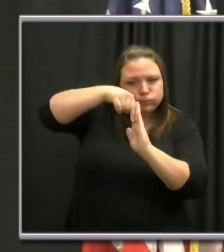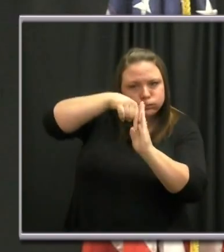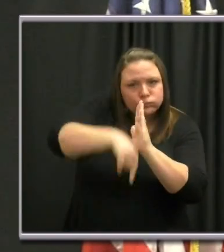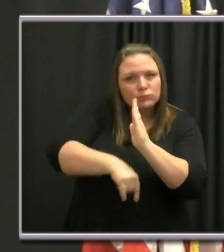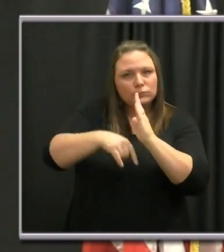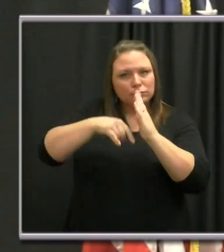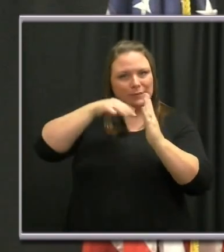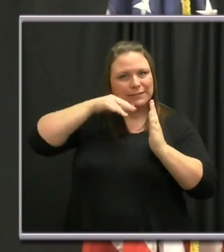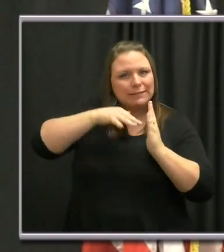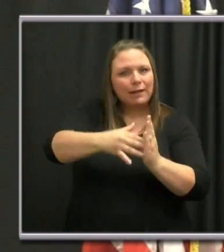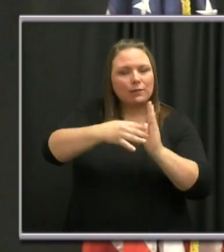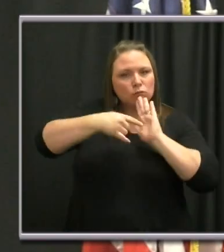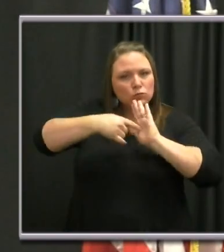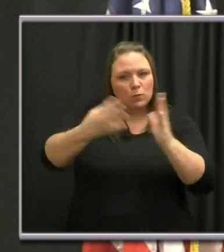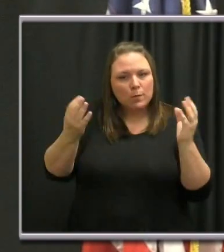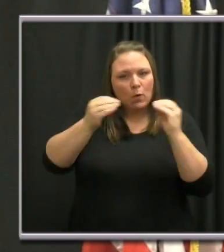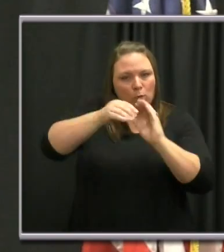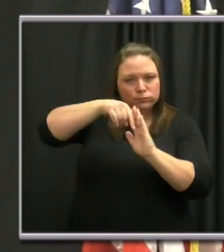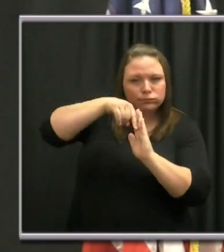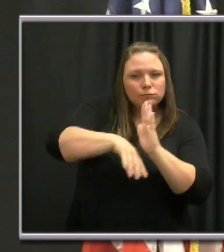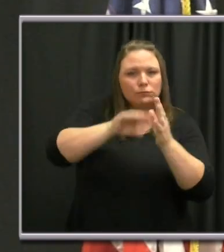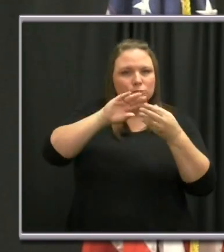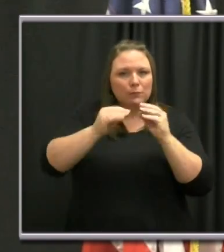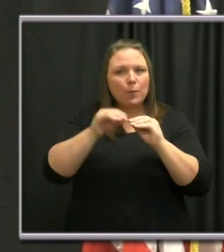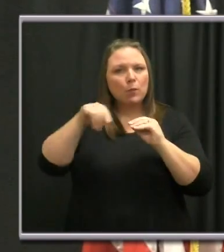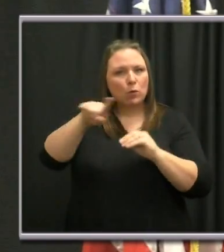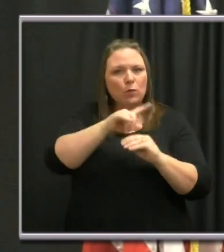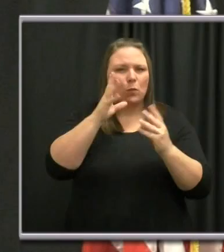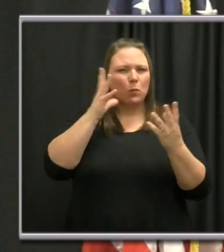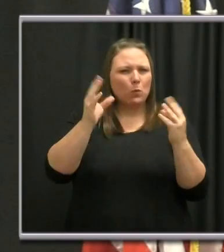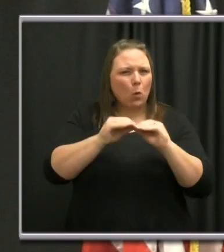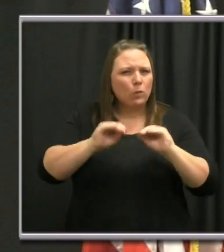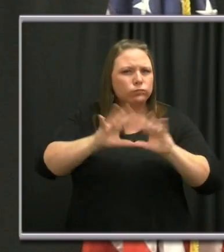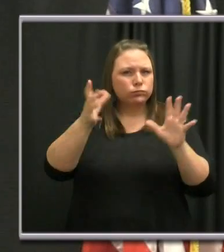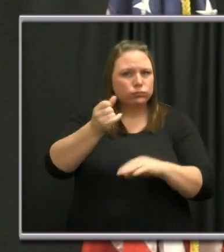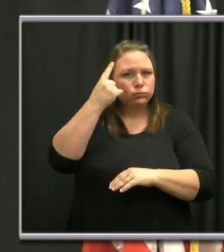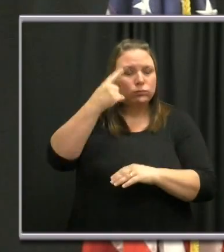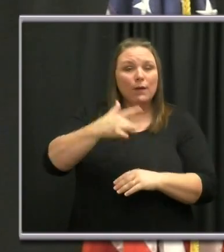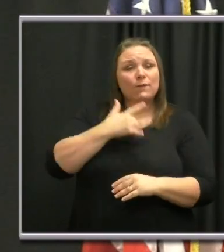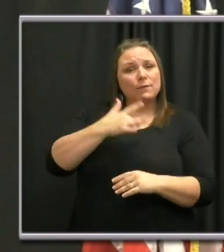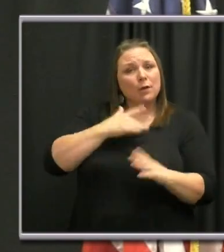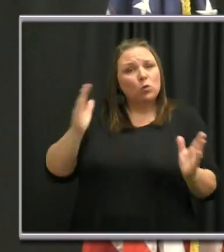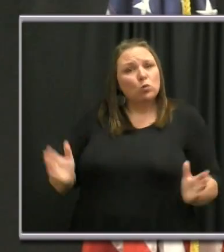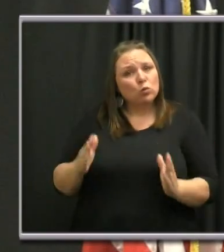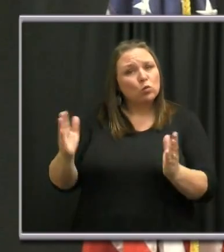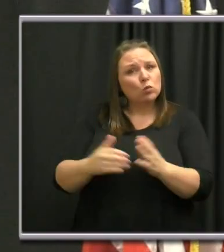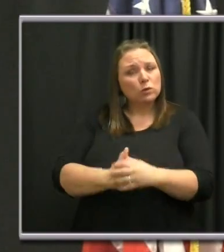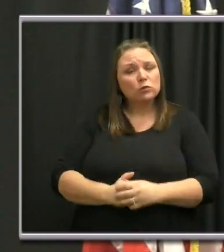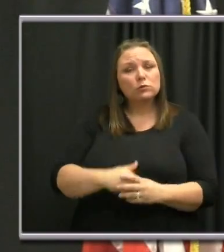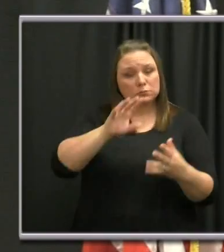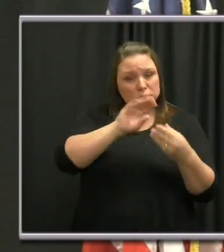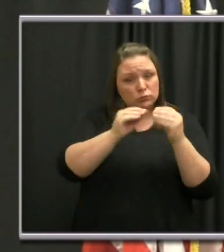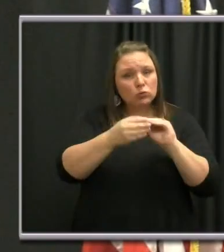RELEASE AND MORE EXTENSIVE STUDY IN WHICH THE DETAILS OF THAT STUDY WILL BE- WILL BE A LITTLE BIT MORE CLEAR. I